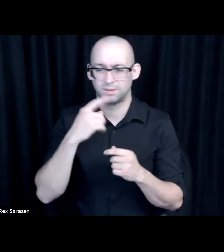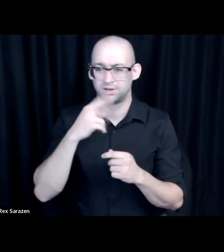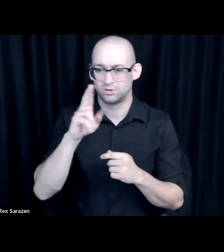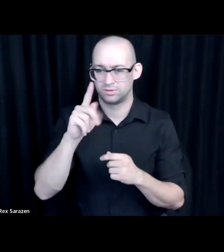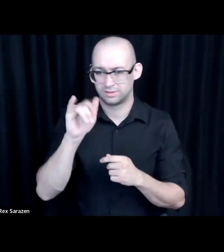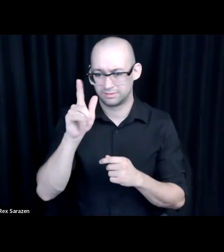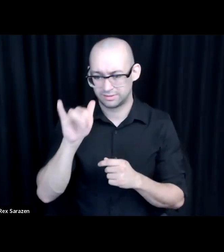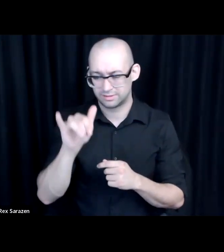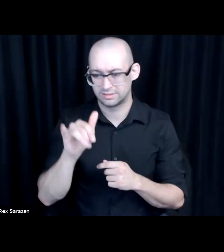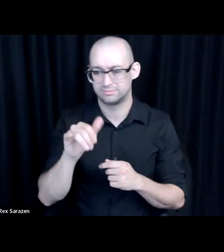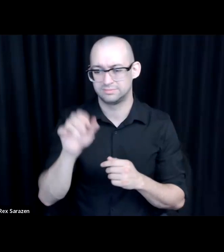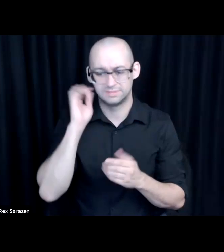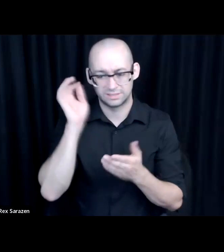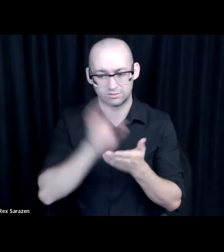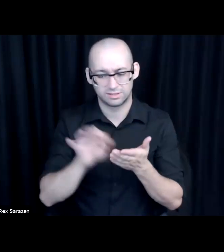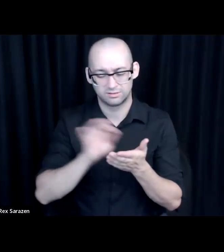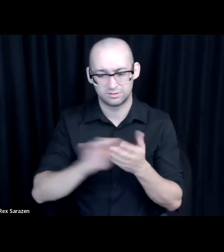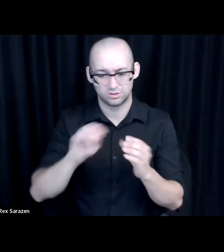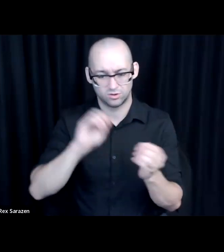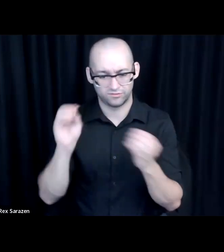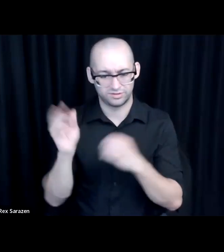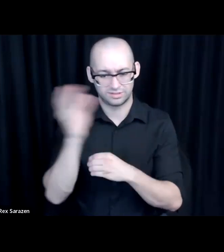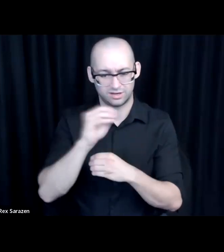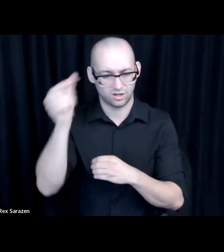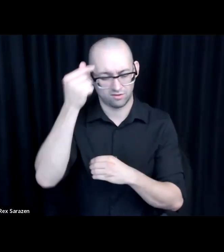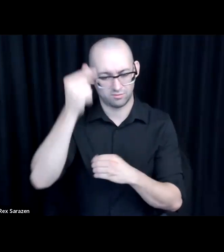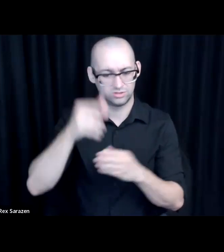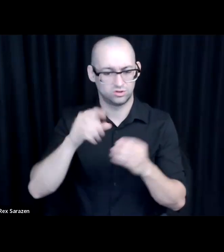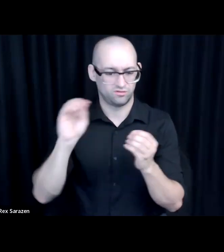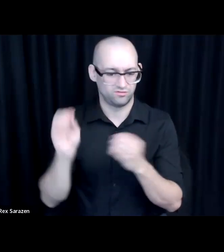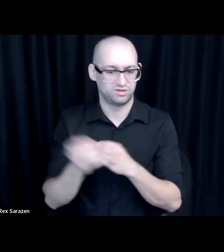the Secretary's Office and the Governor's Office of Business and Economic Development have